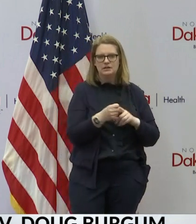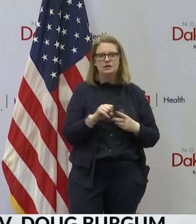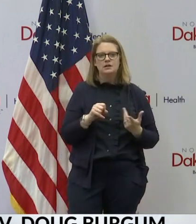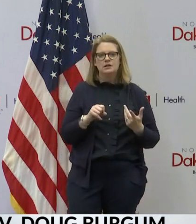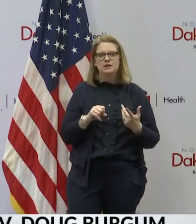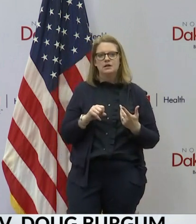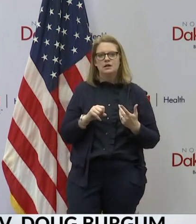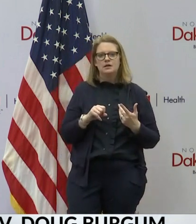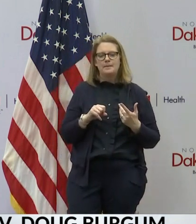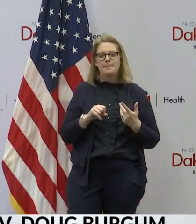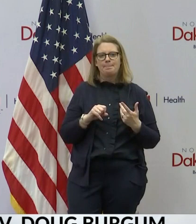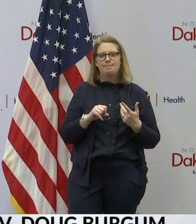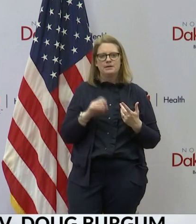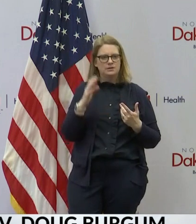EXECUTIVE ORDER 2020-7 OUTLINED